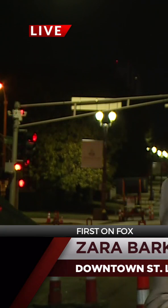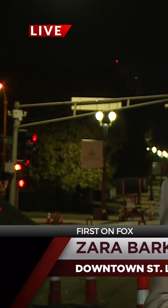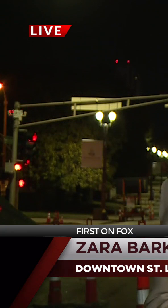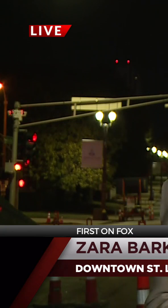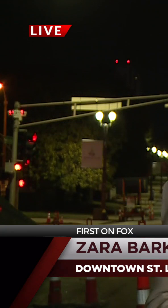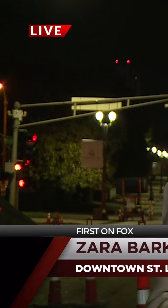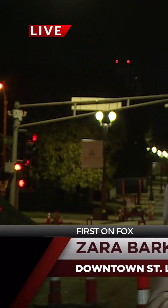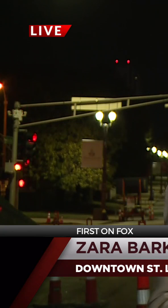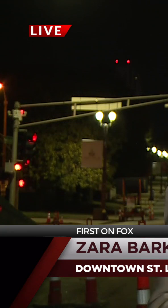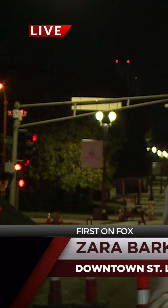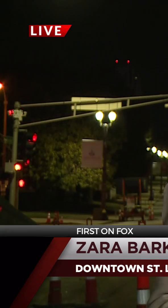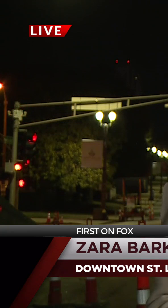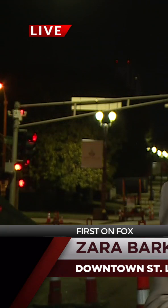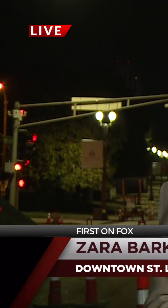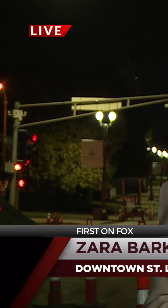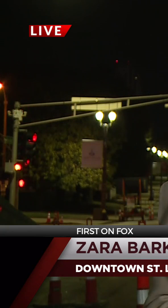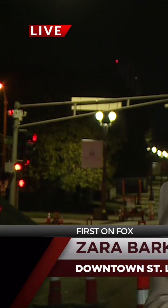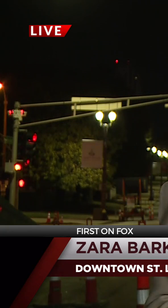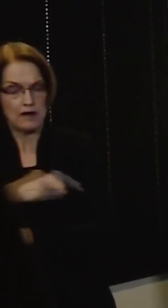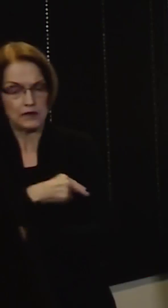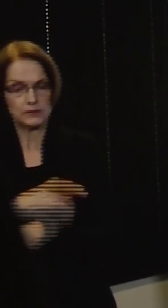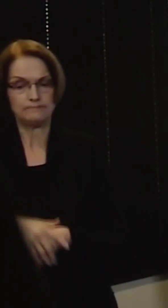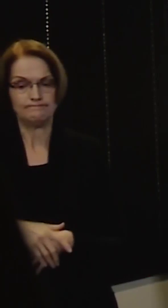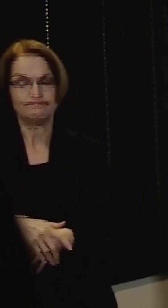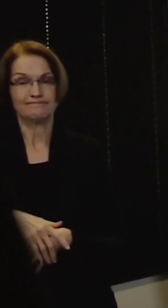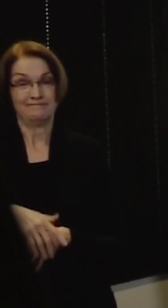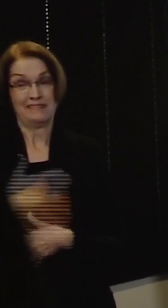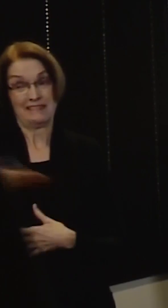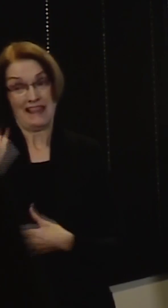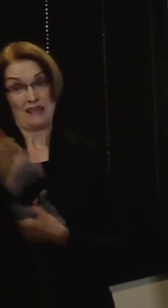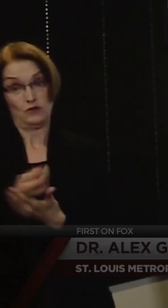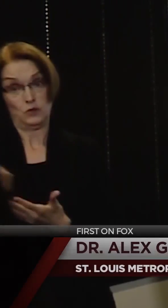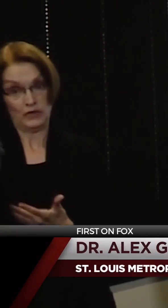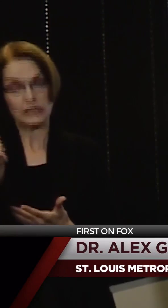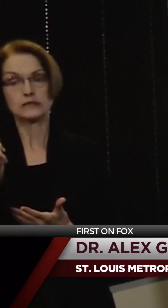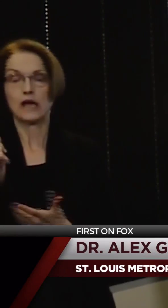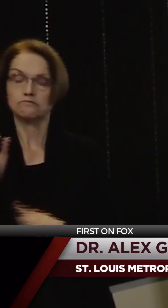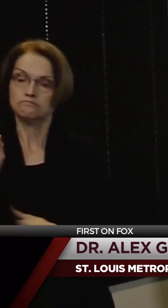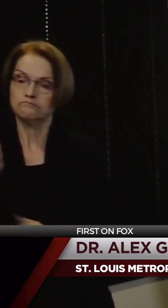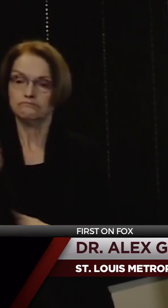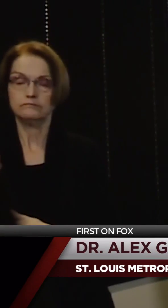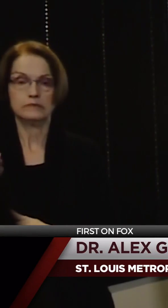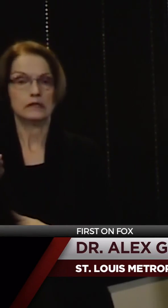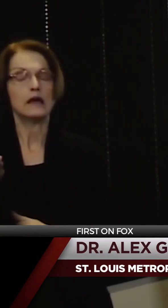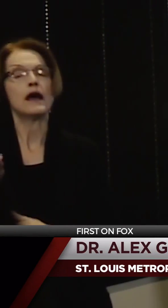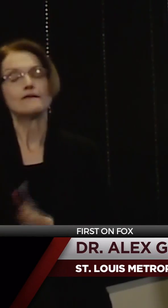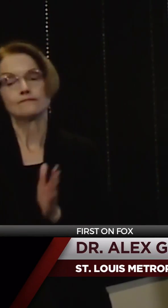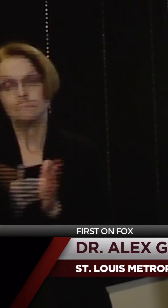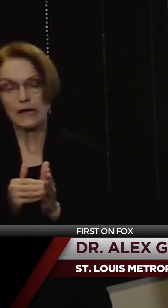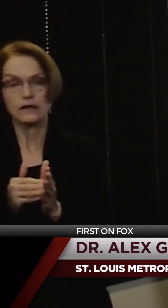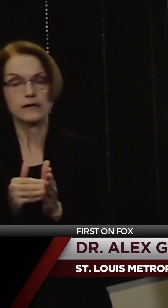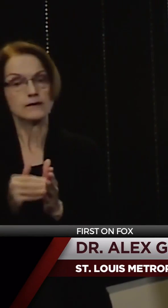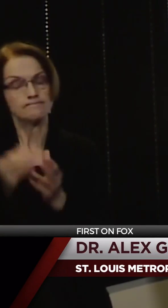DATA. YEAH GOOD DOCTOR GARZA WITH THE PANDEMIC TASK FORCE SAID TODAY THAT THE LATEST